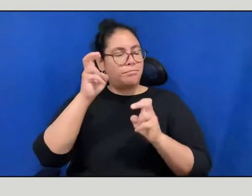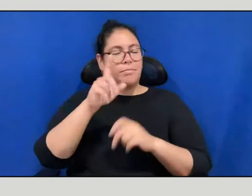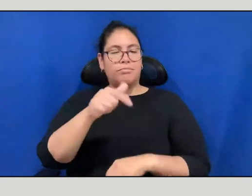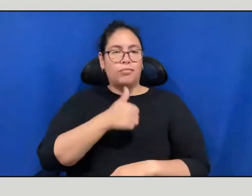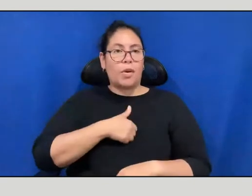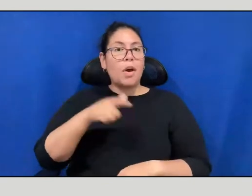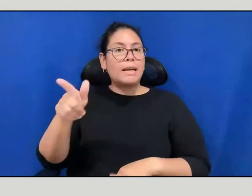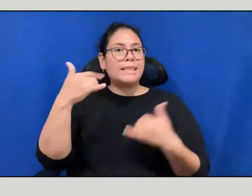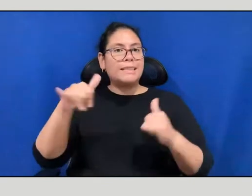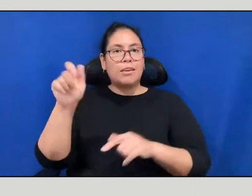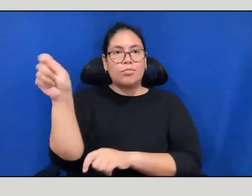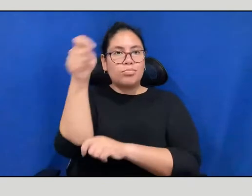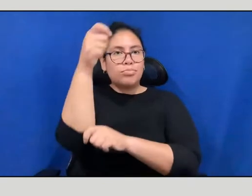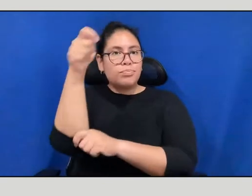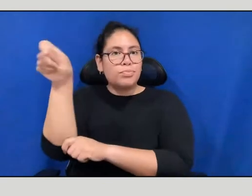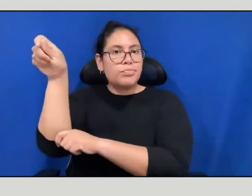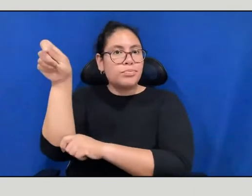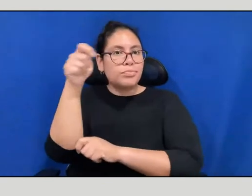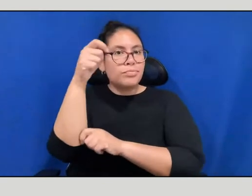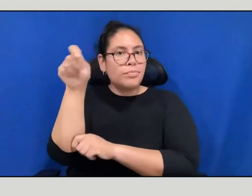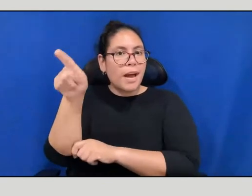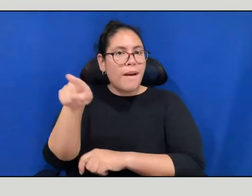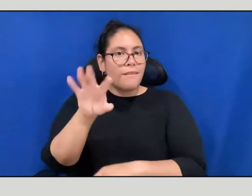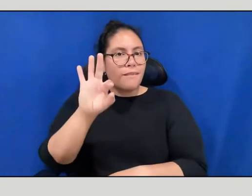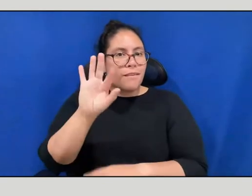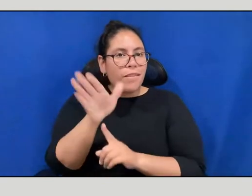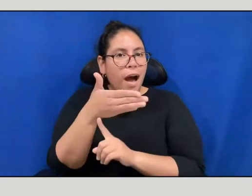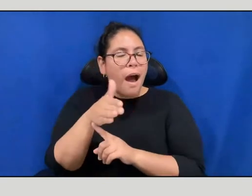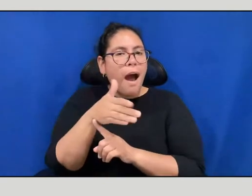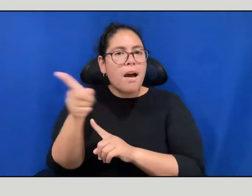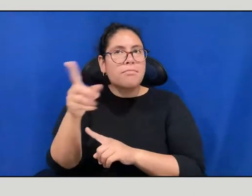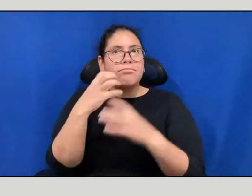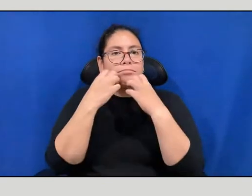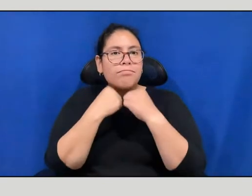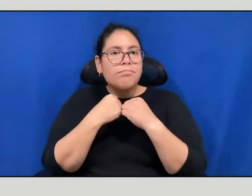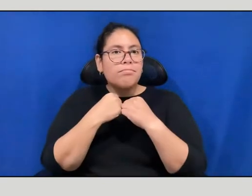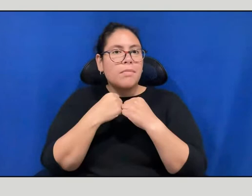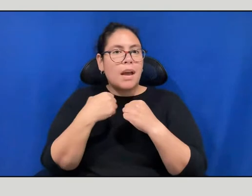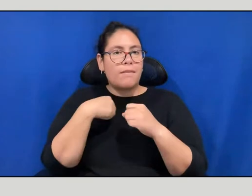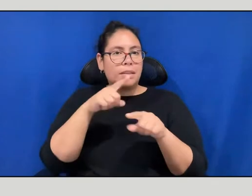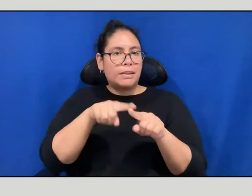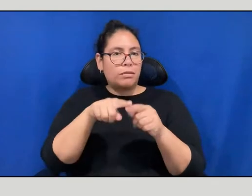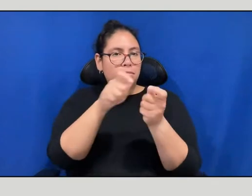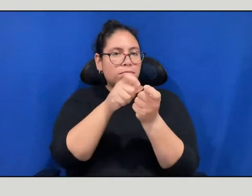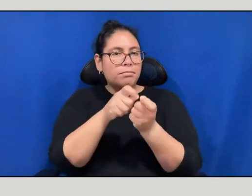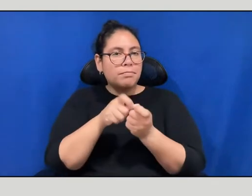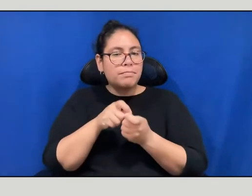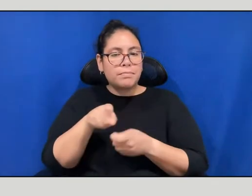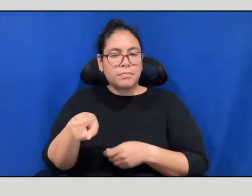There's a detail in that piece where land crabs, because Levittown was built on a filled-in swamp,